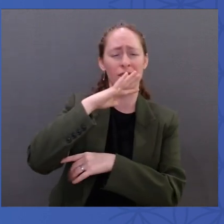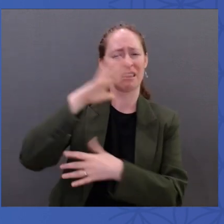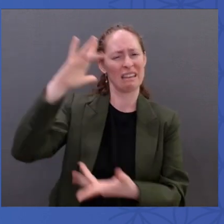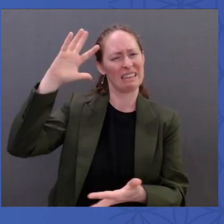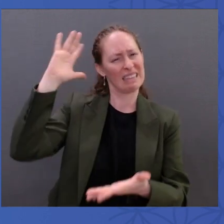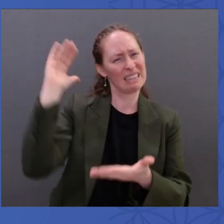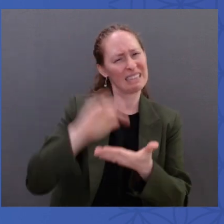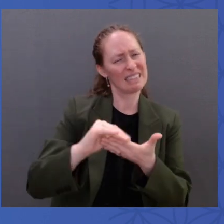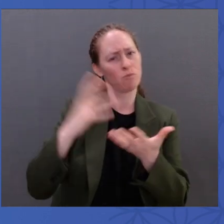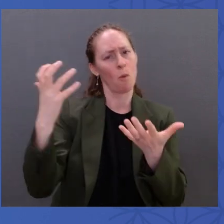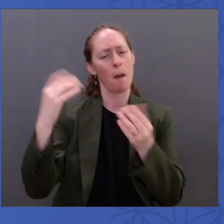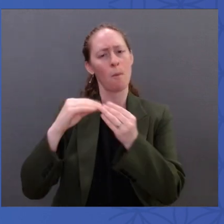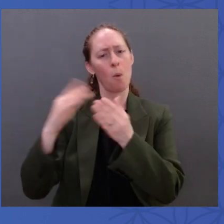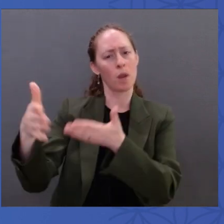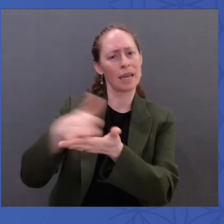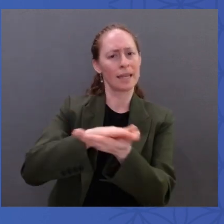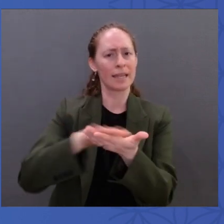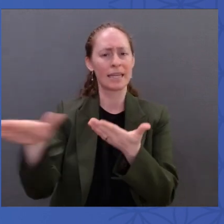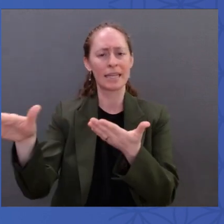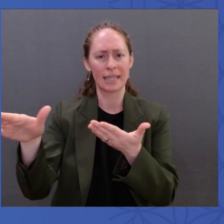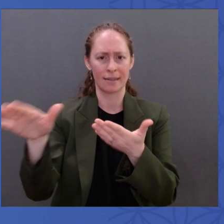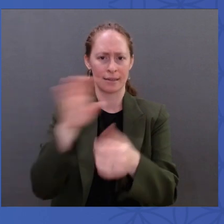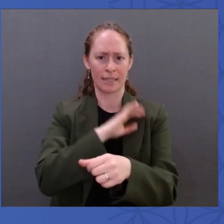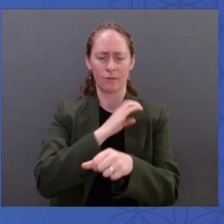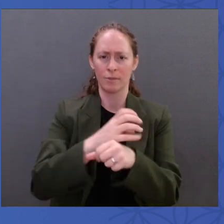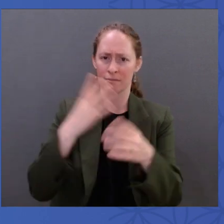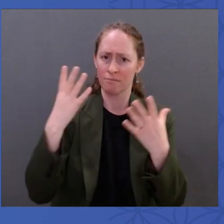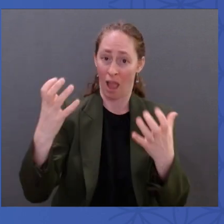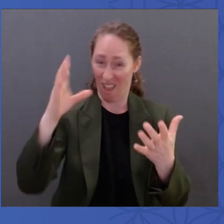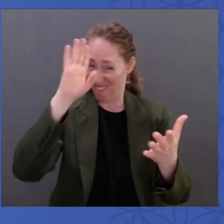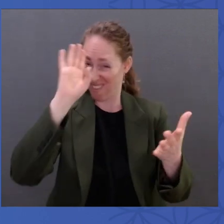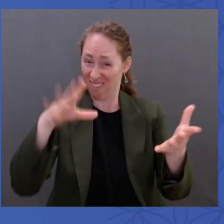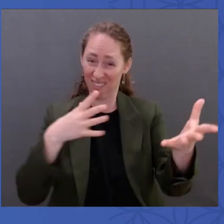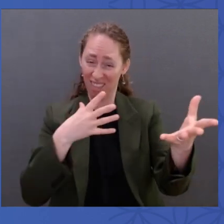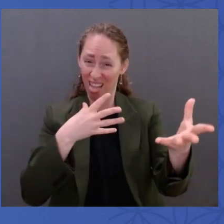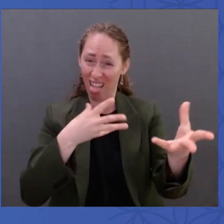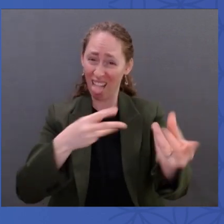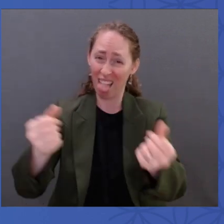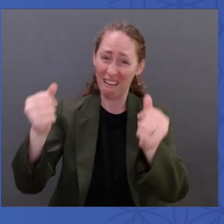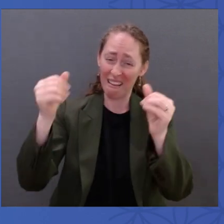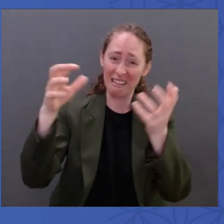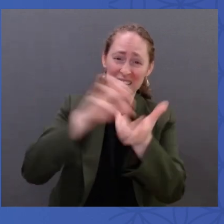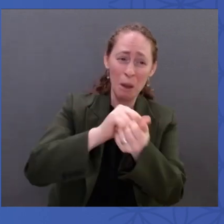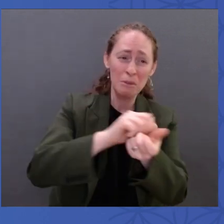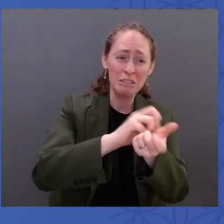but there's also incredible potential and opportunity to solve problems and create good jobs